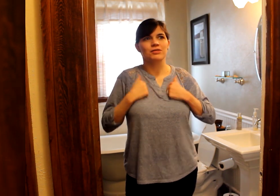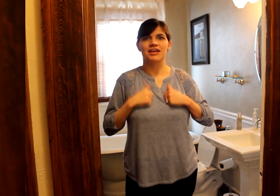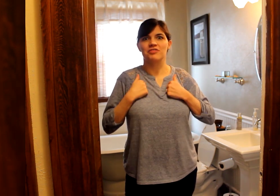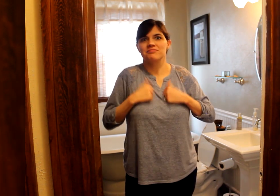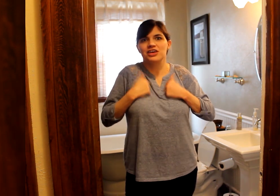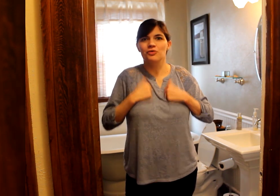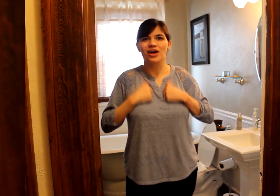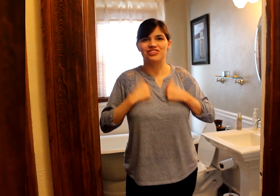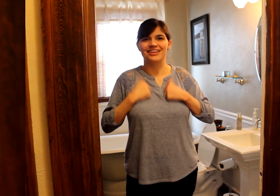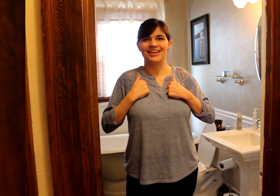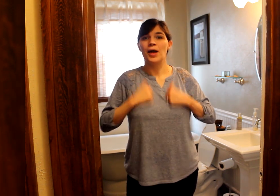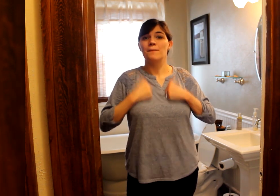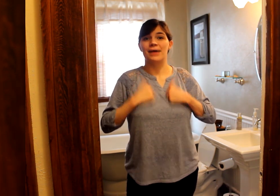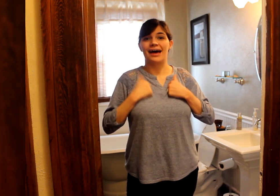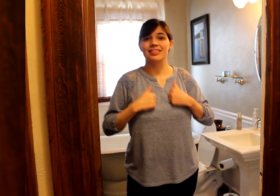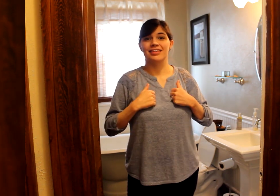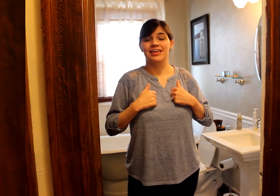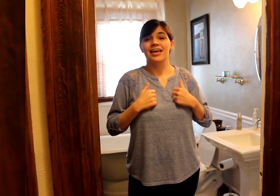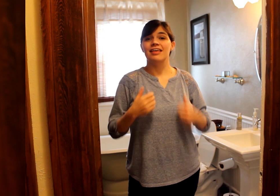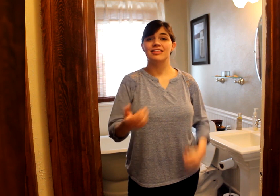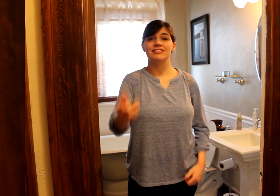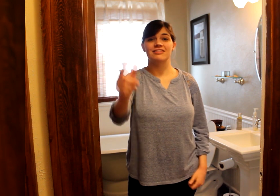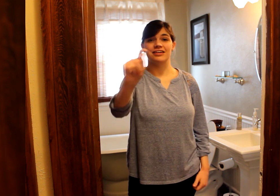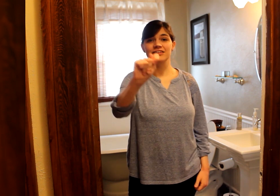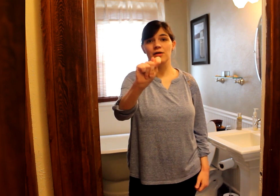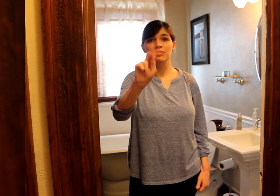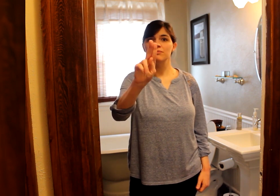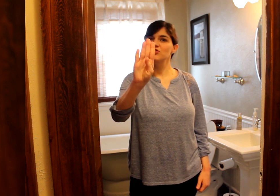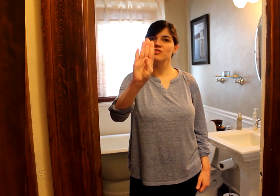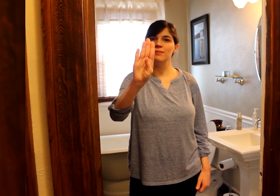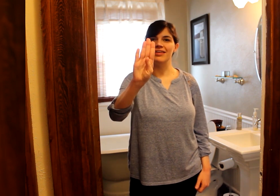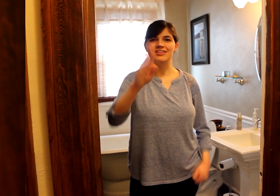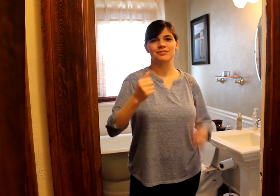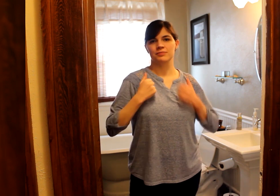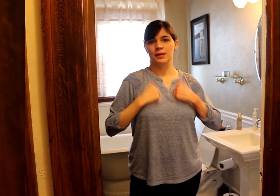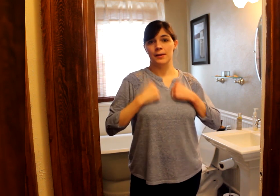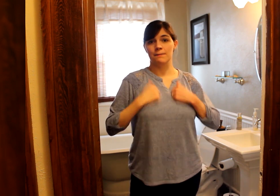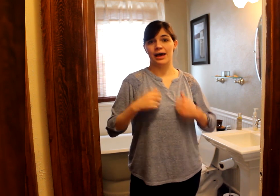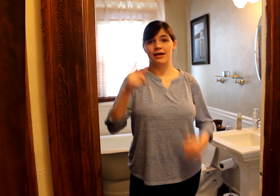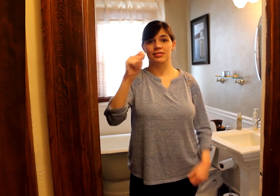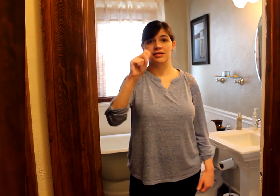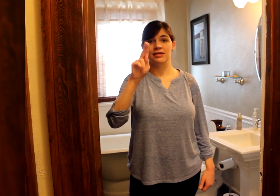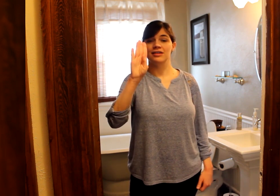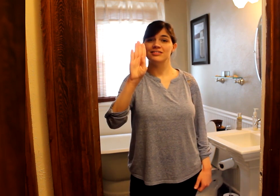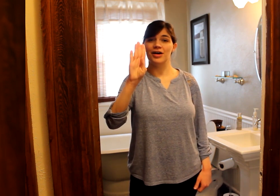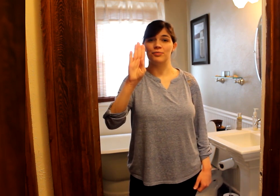up and down like you're washing: bath. And then to sign tub, just spell it. Bath tub.